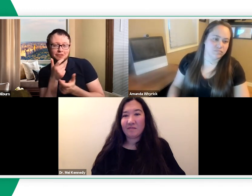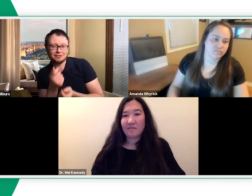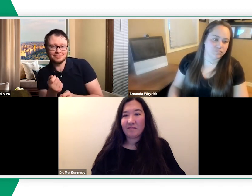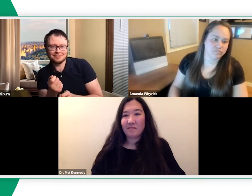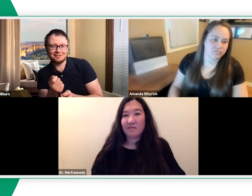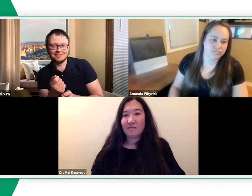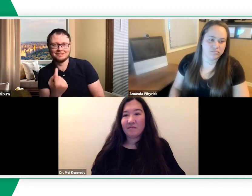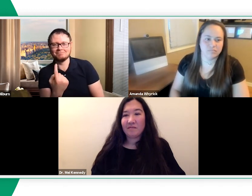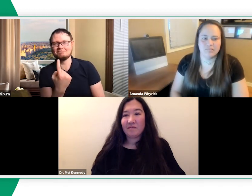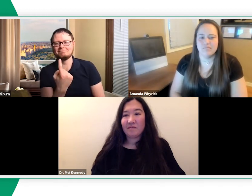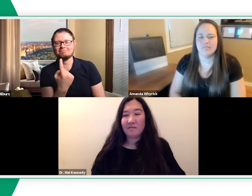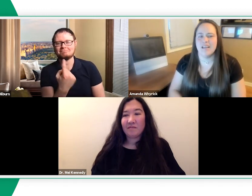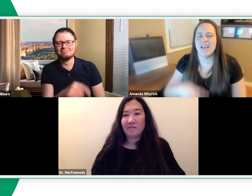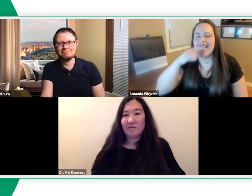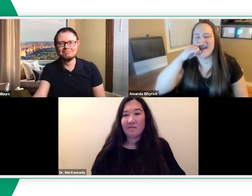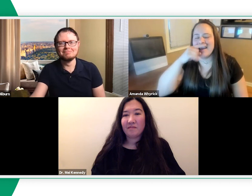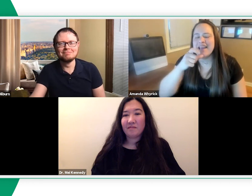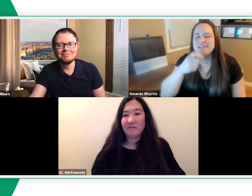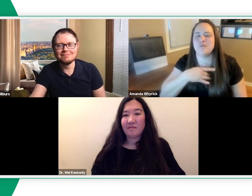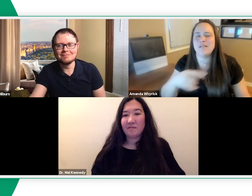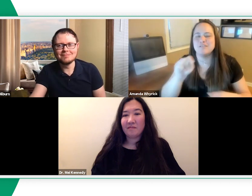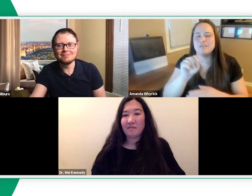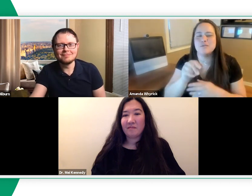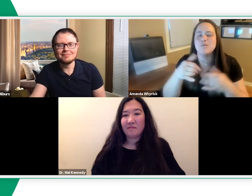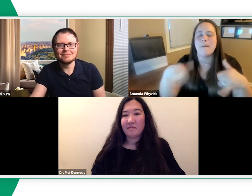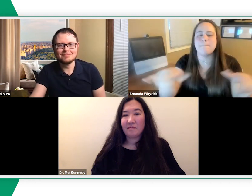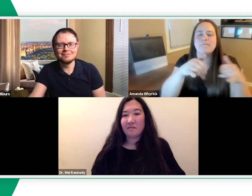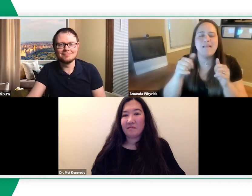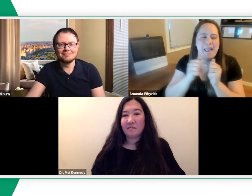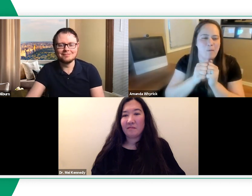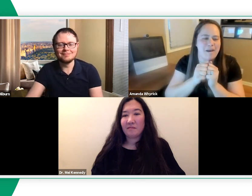forget him. >>BRIAN MILBURN: What might be a way that teachers . . . >>AMANDA WHYRICK: Kids who like to play with